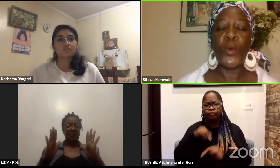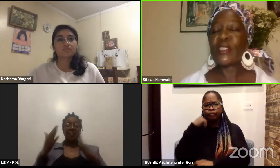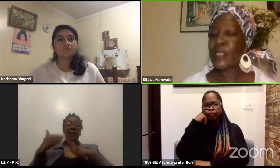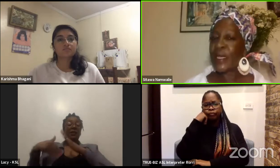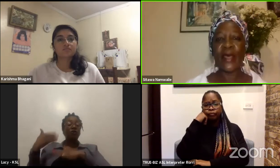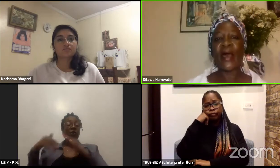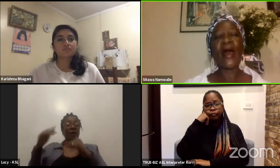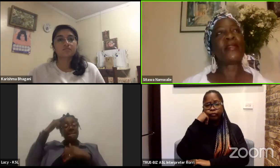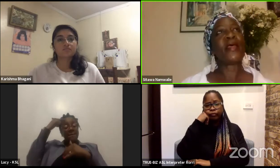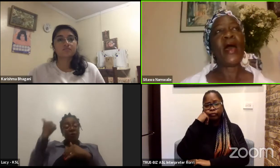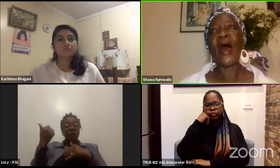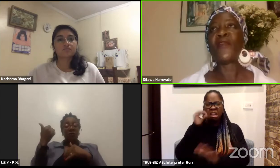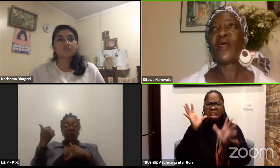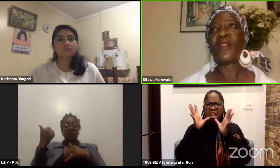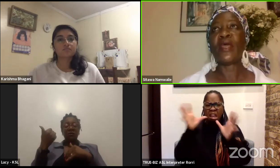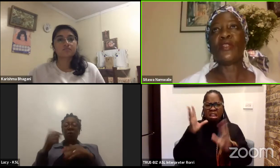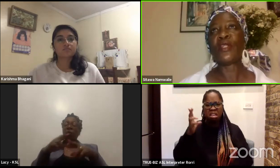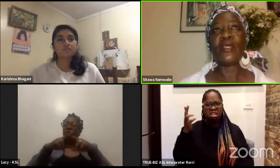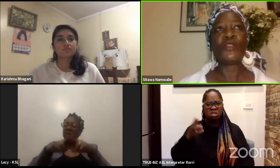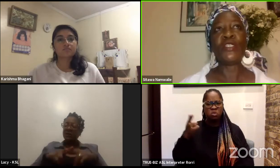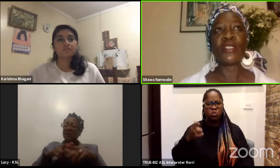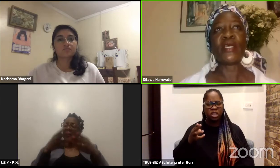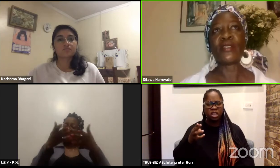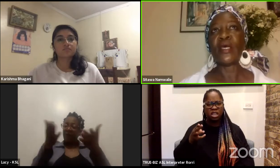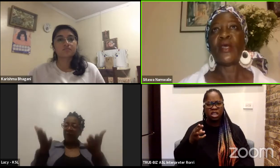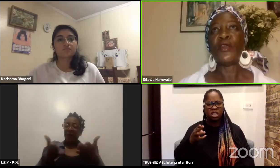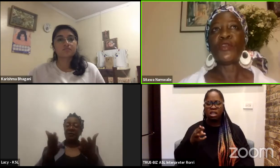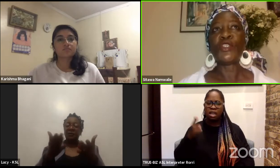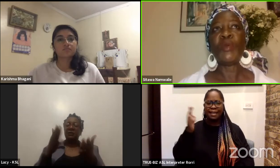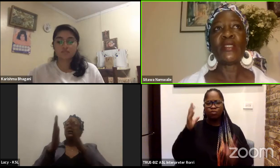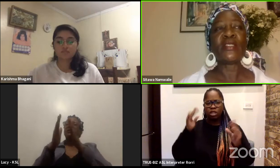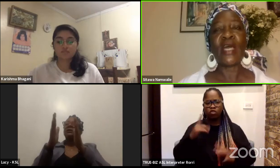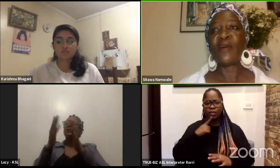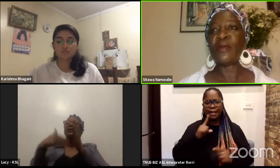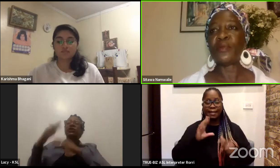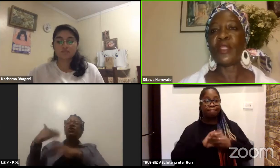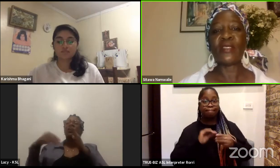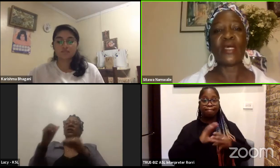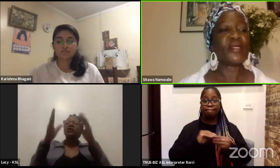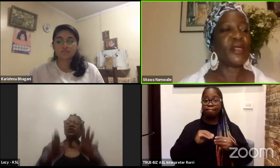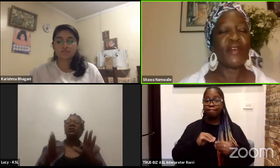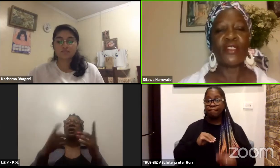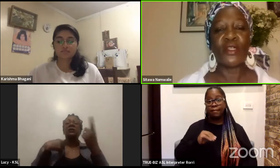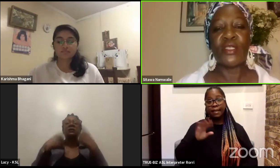was sitting in there and the history teacher says, discovered this and Livingstone